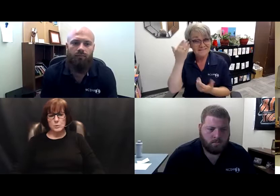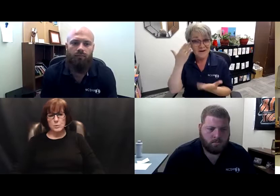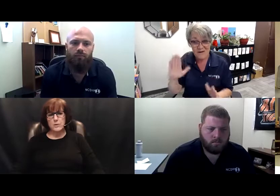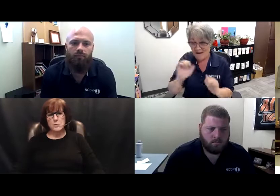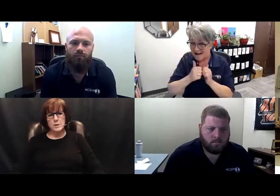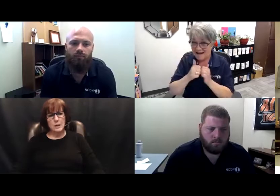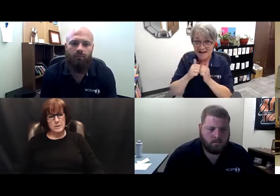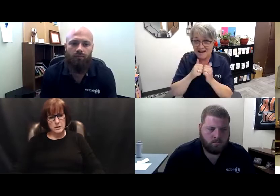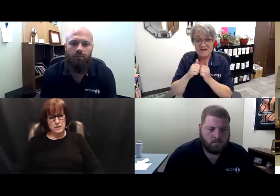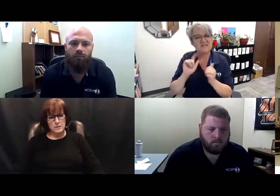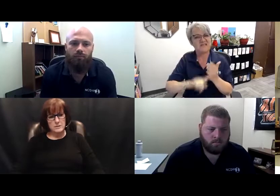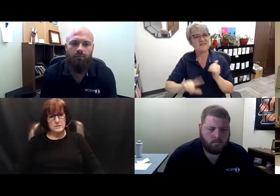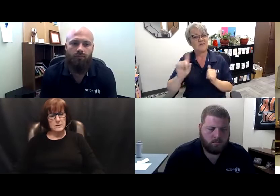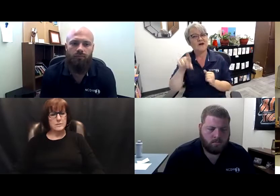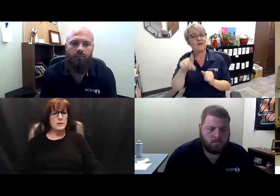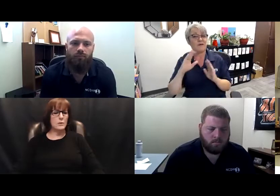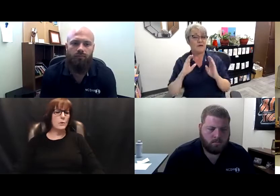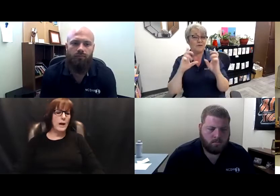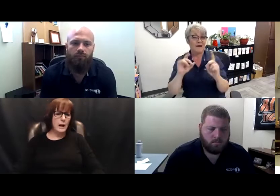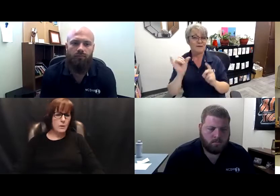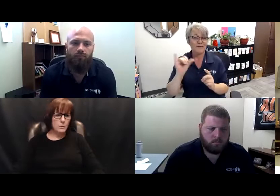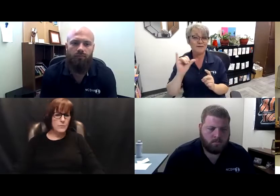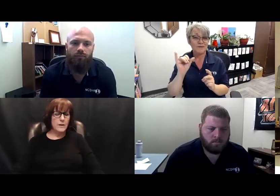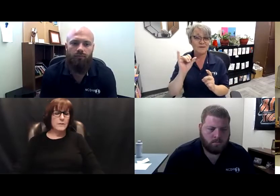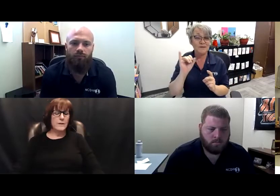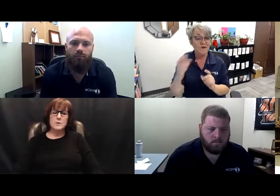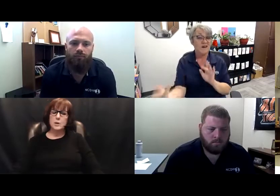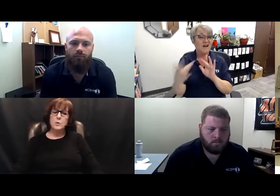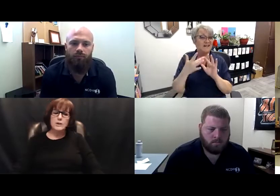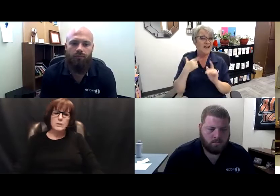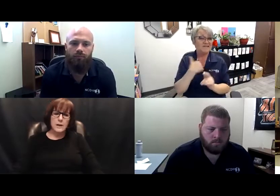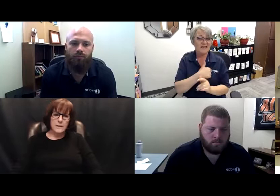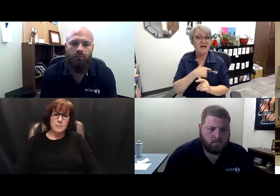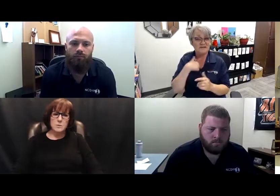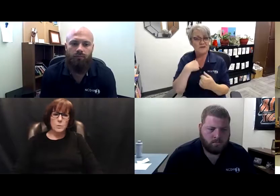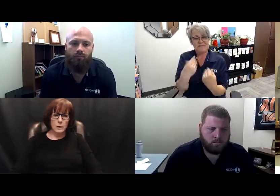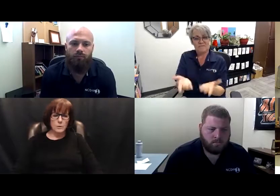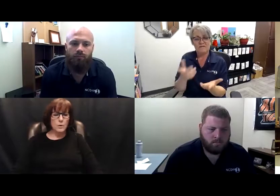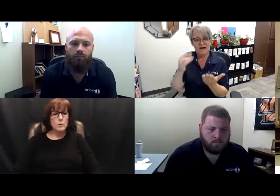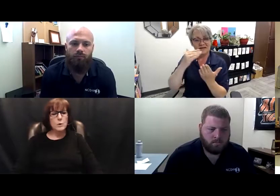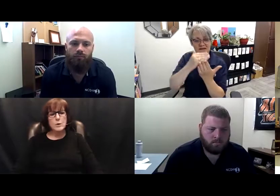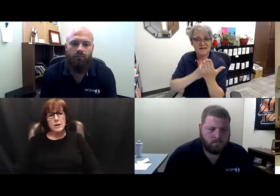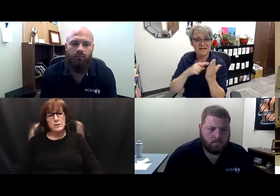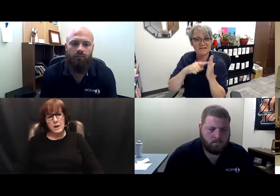with those accommodations if they don't know how that's where you educate them as well or you can reach out to us